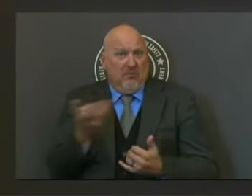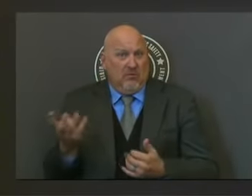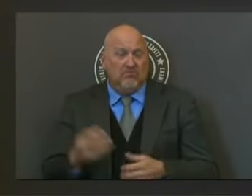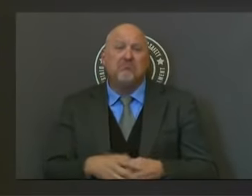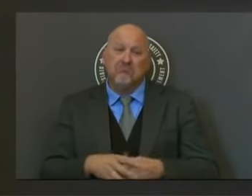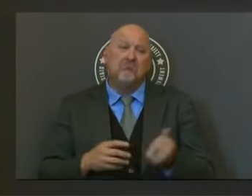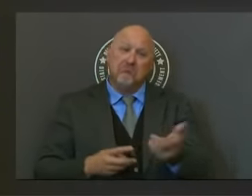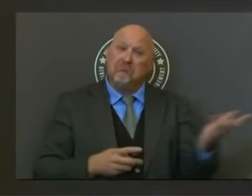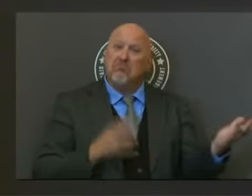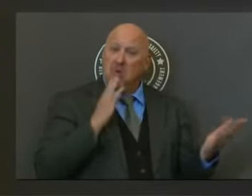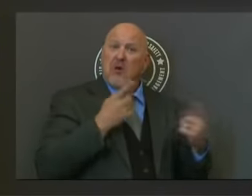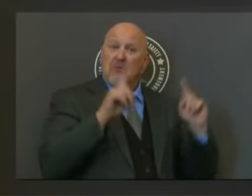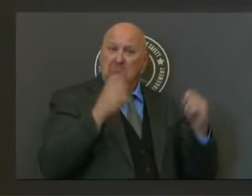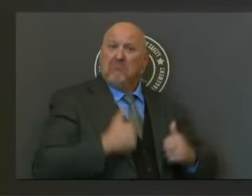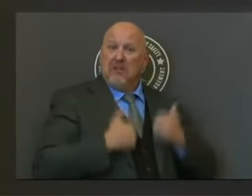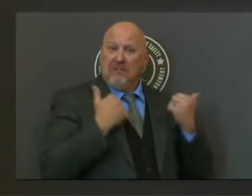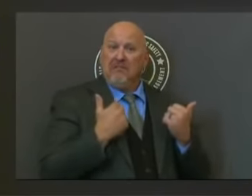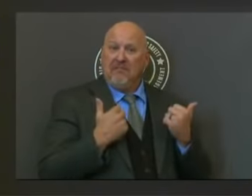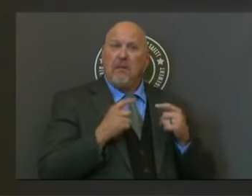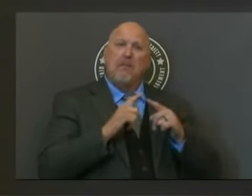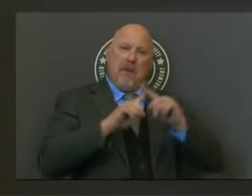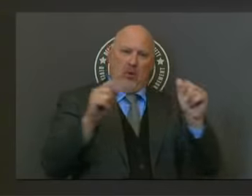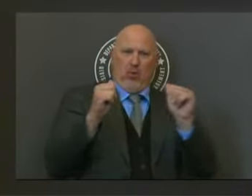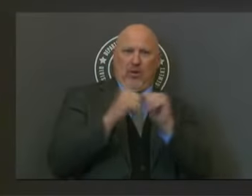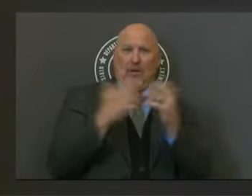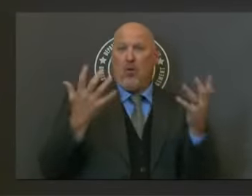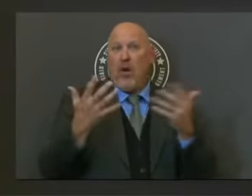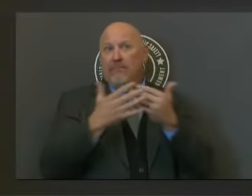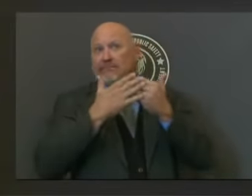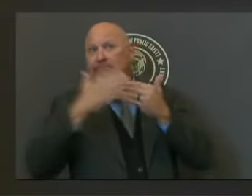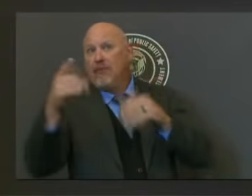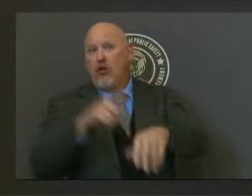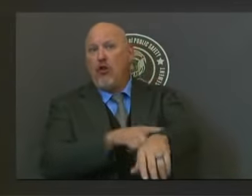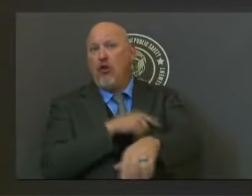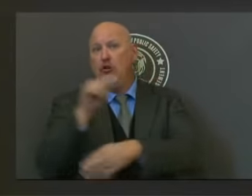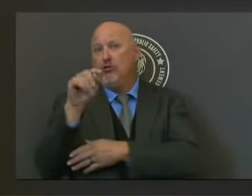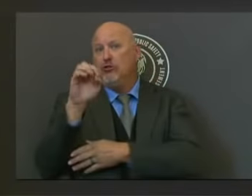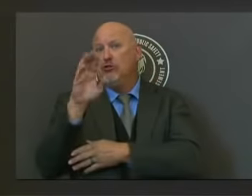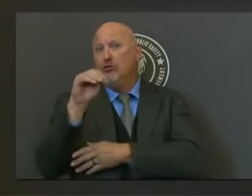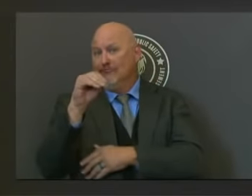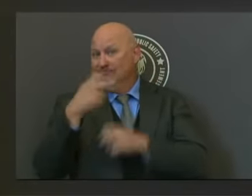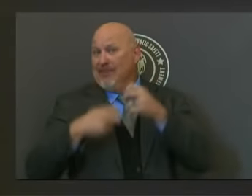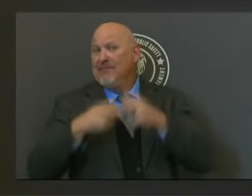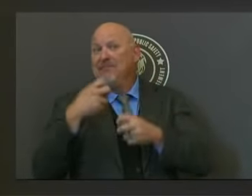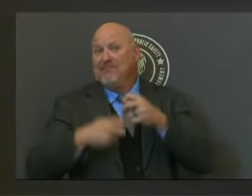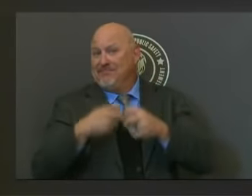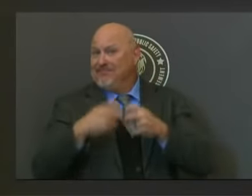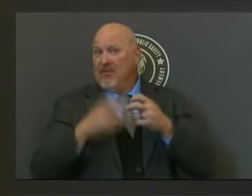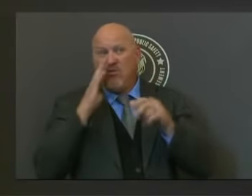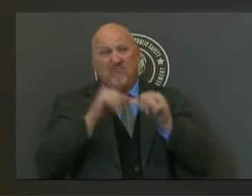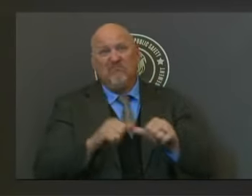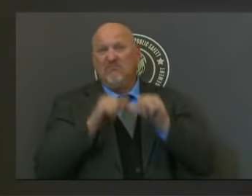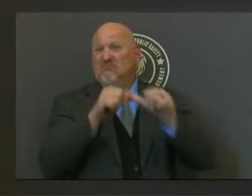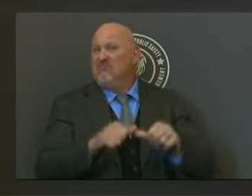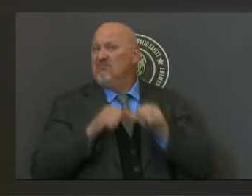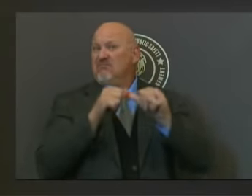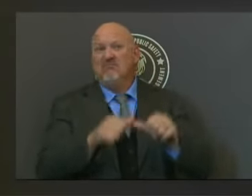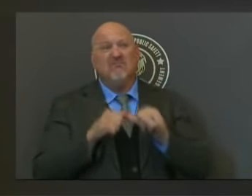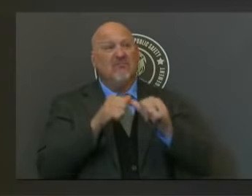I wish I could take all of you with me on these routes these rounds teacher the respect you